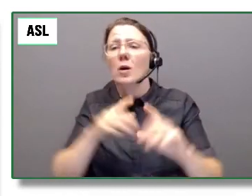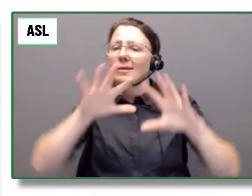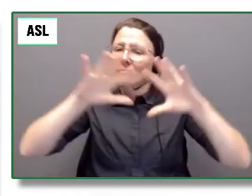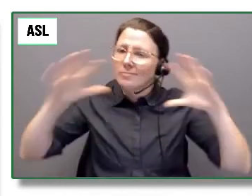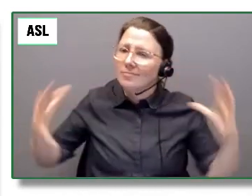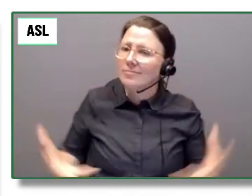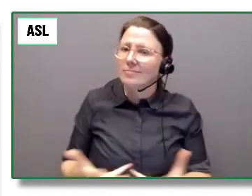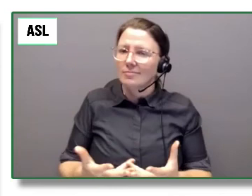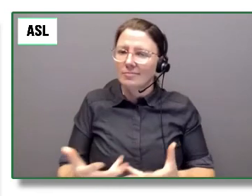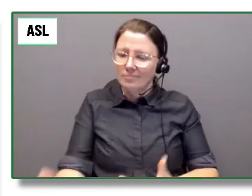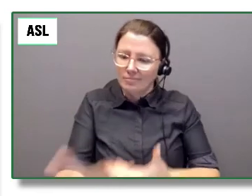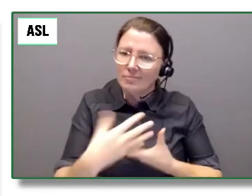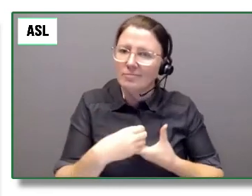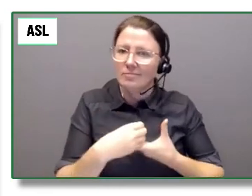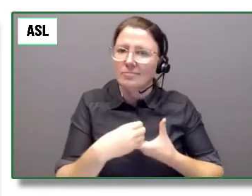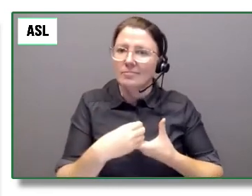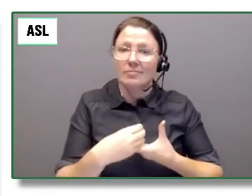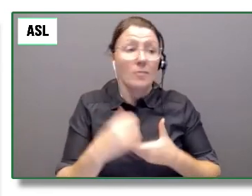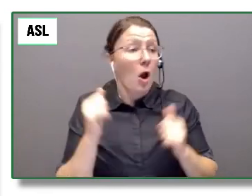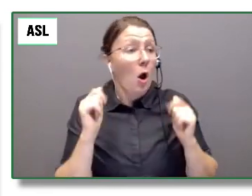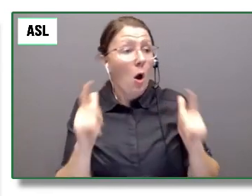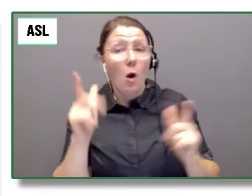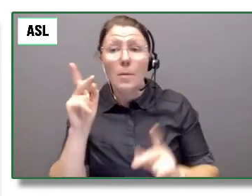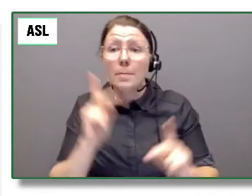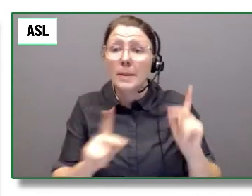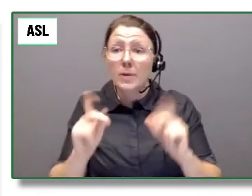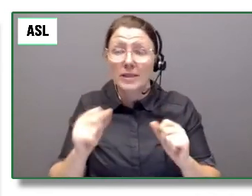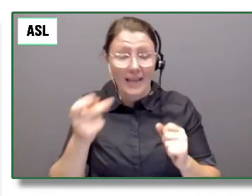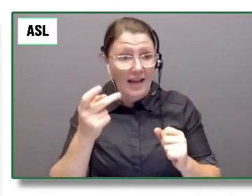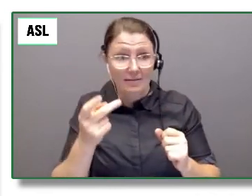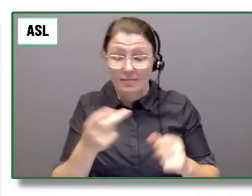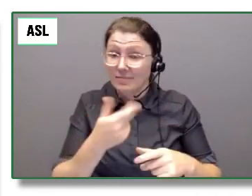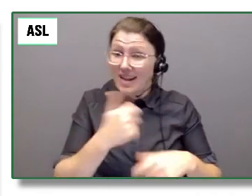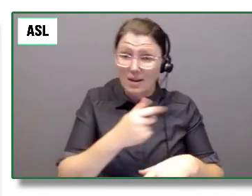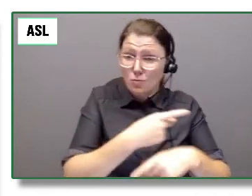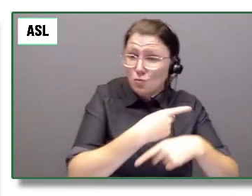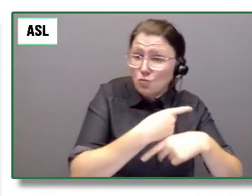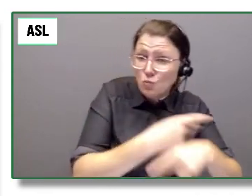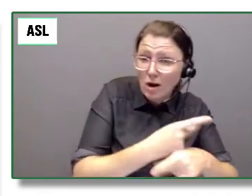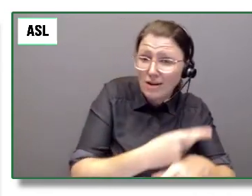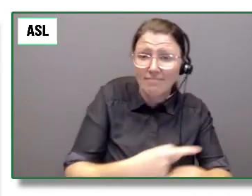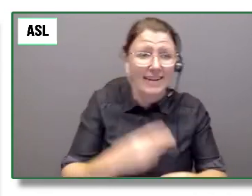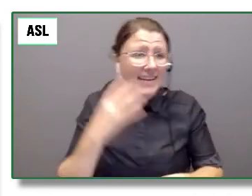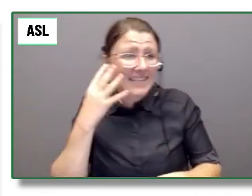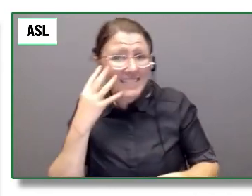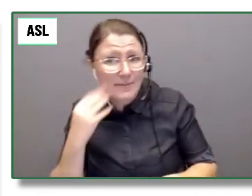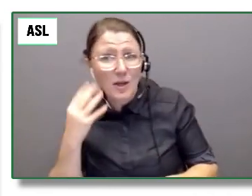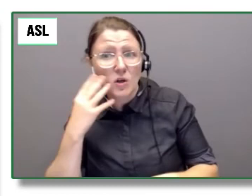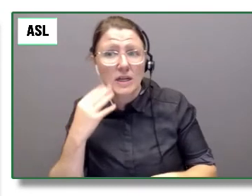in the products we design, the experiences we create, the events we